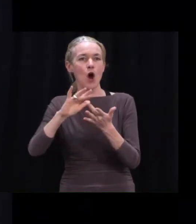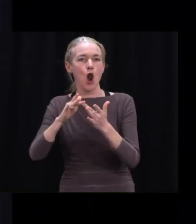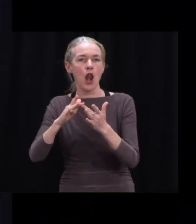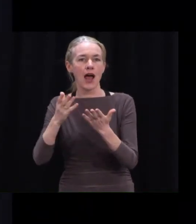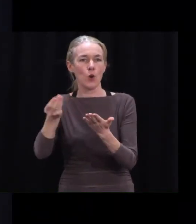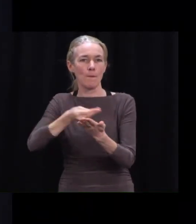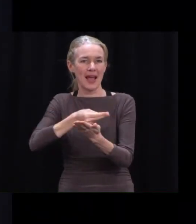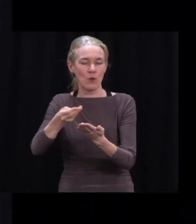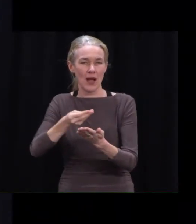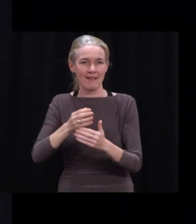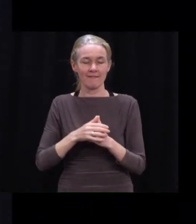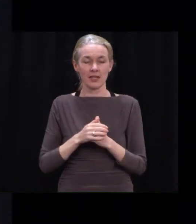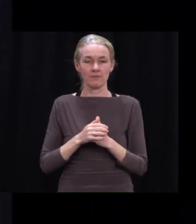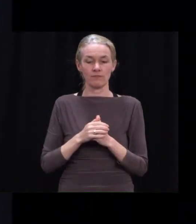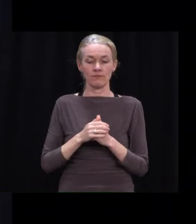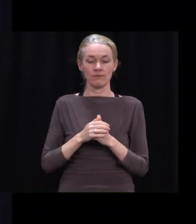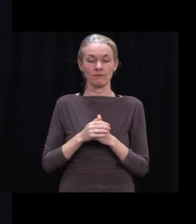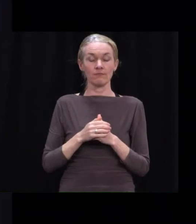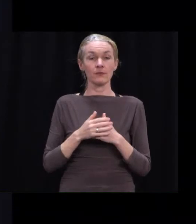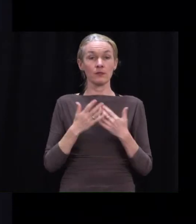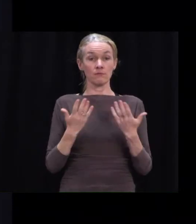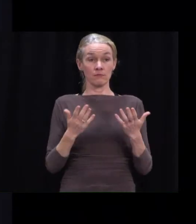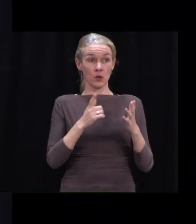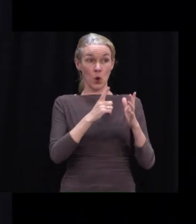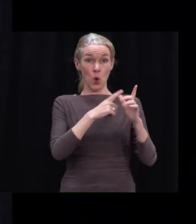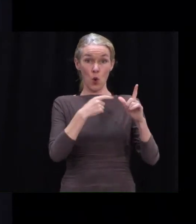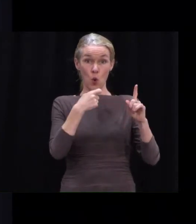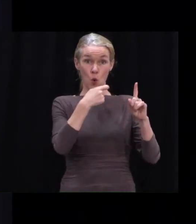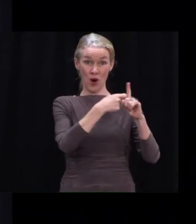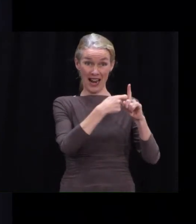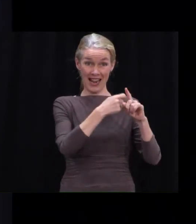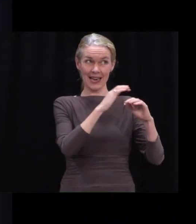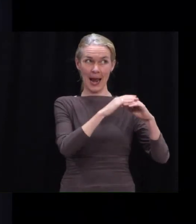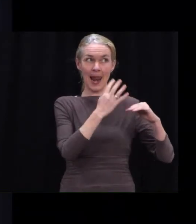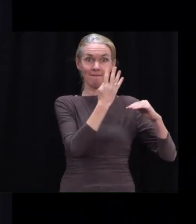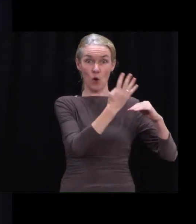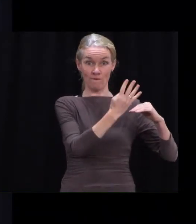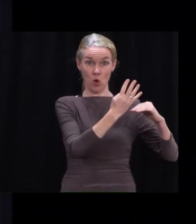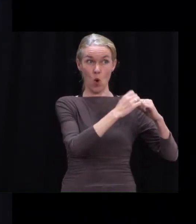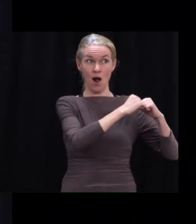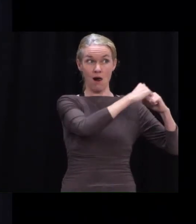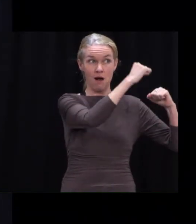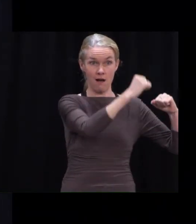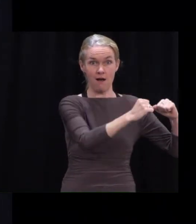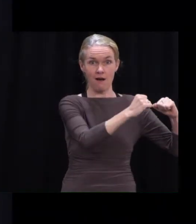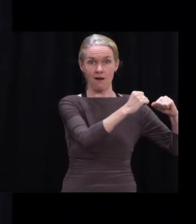options for ordering, pick up, delivery and payment. In line with the move to alert level 3,